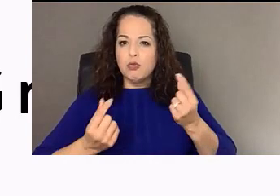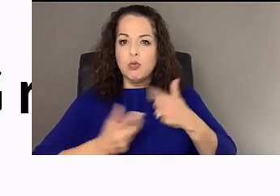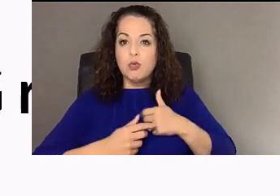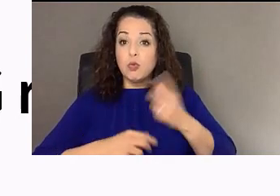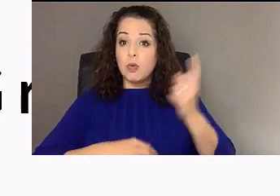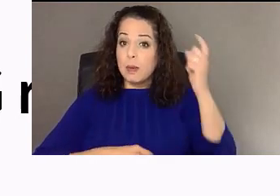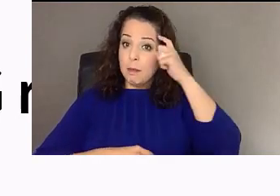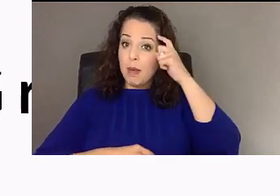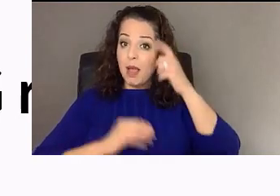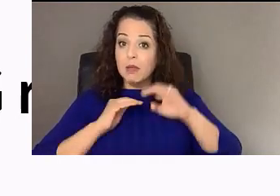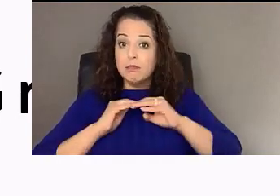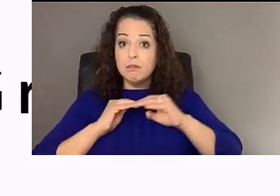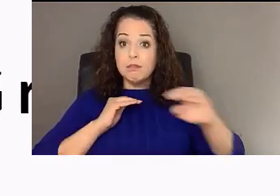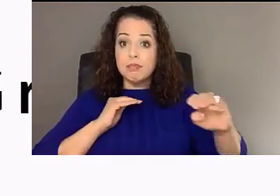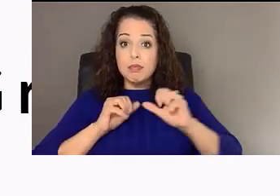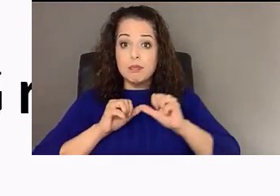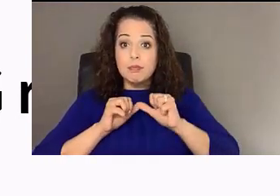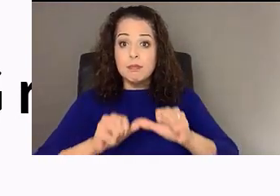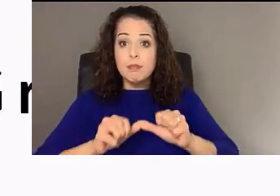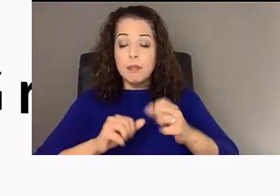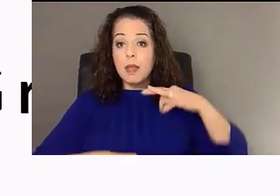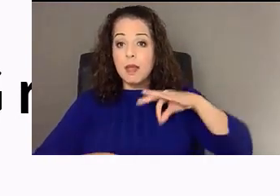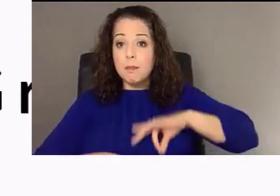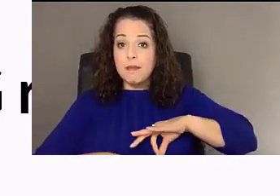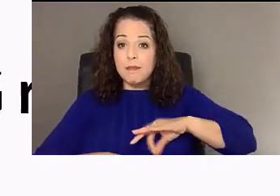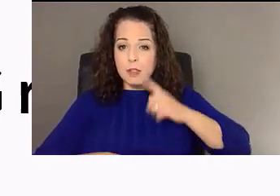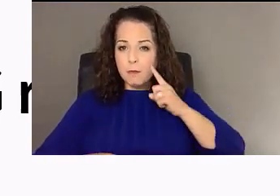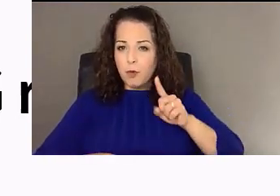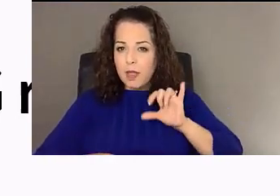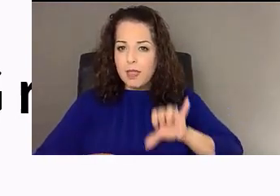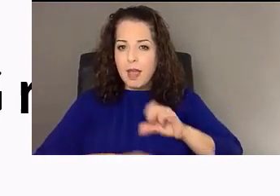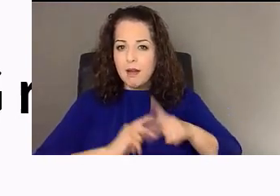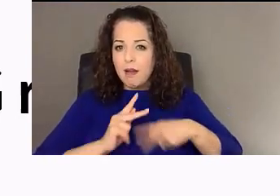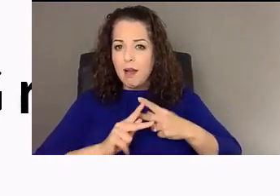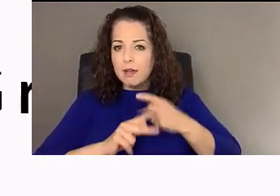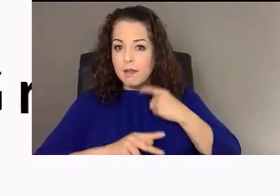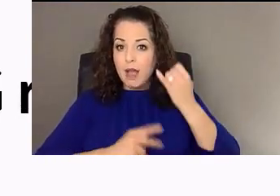Long-term benefits of the ideas and products that you're bringing to market.